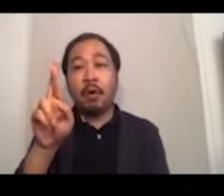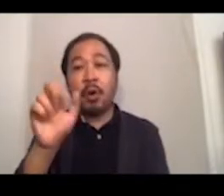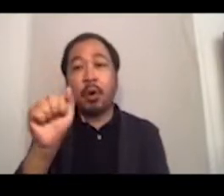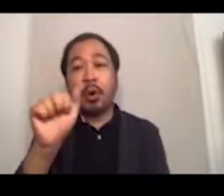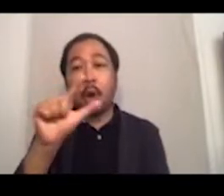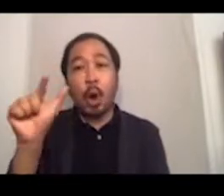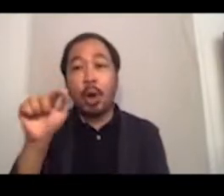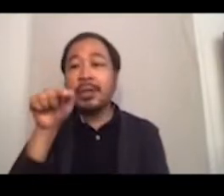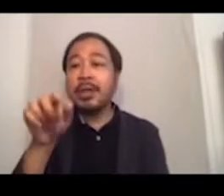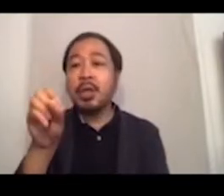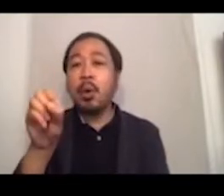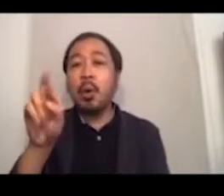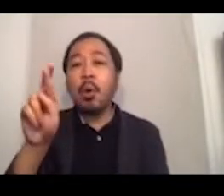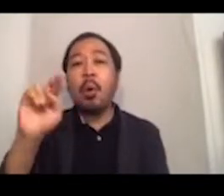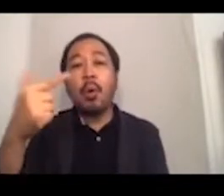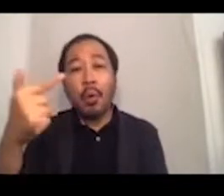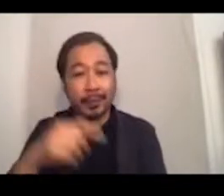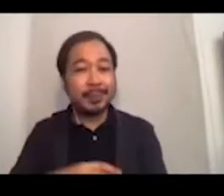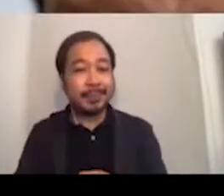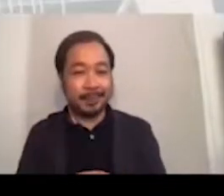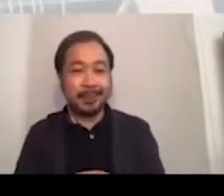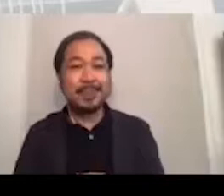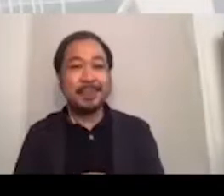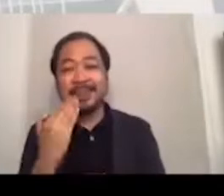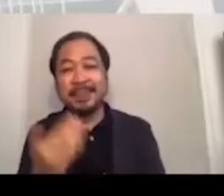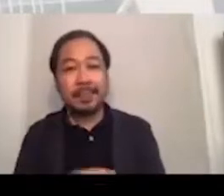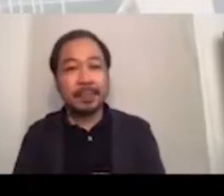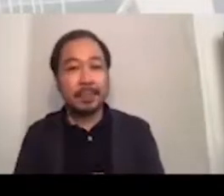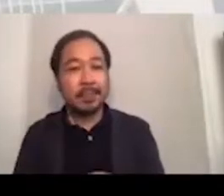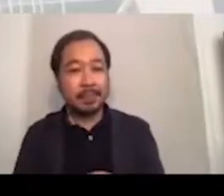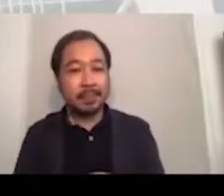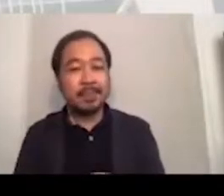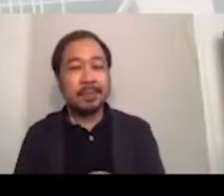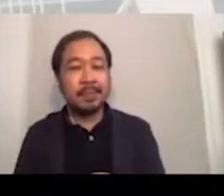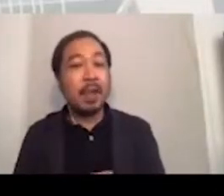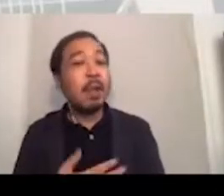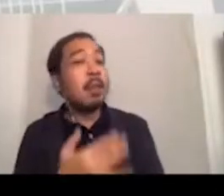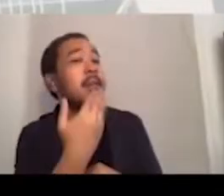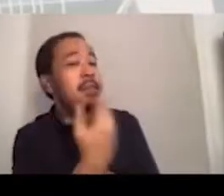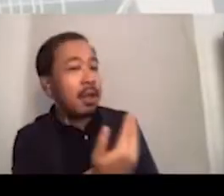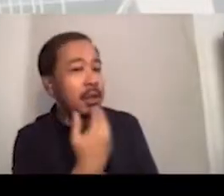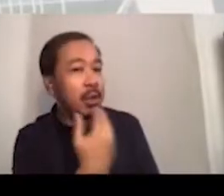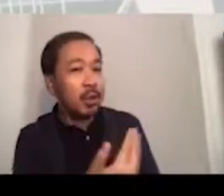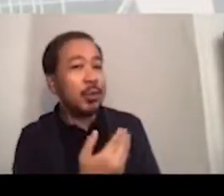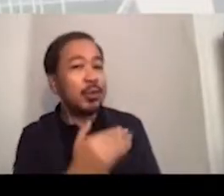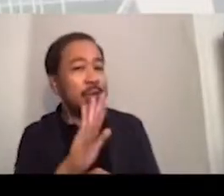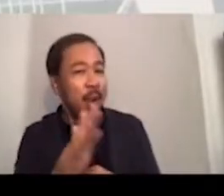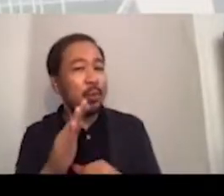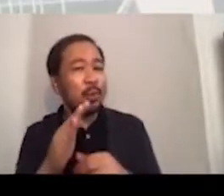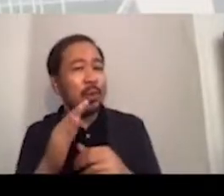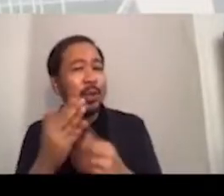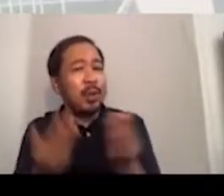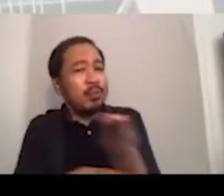As you say, many are scrabbling looking for the same solution, so we will definitely share that with the audience.